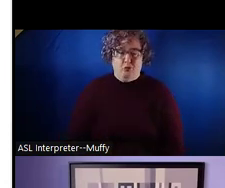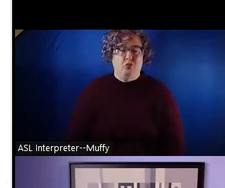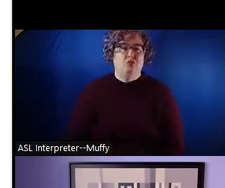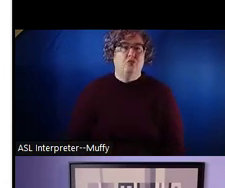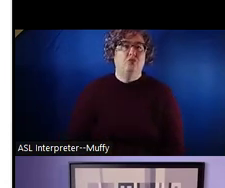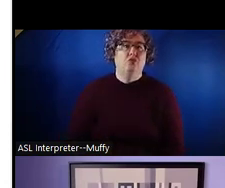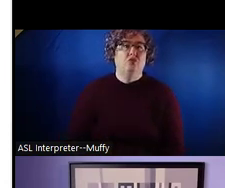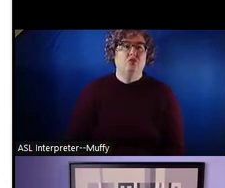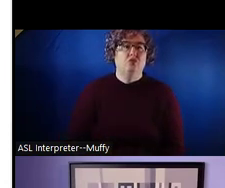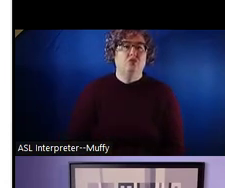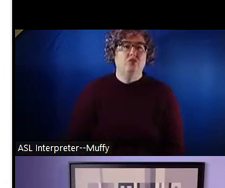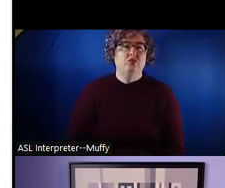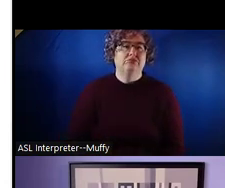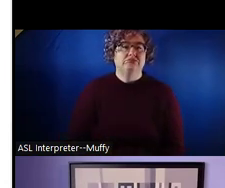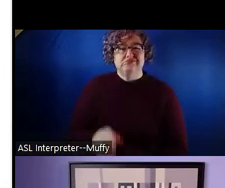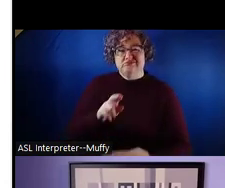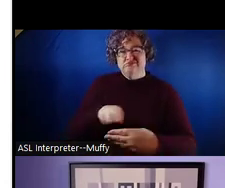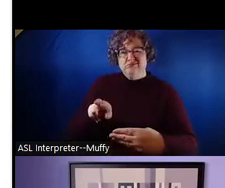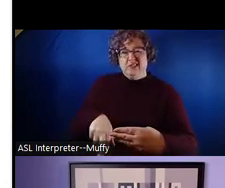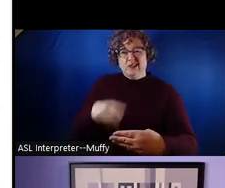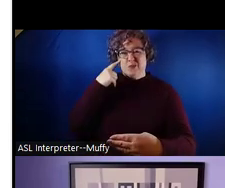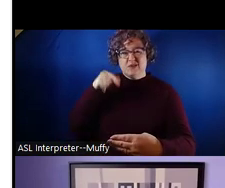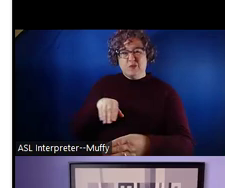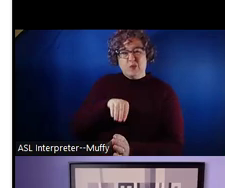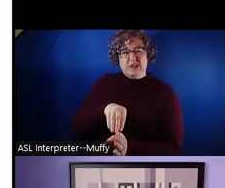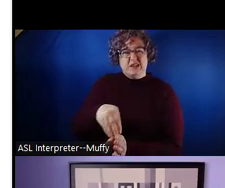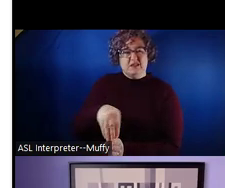what are some of the consequences of these biases?